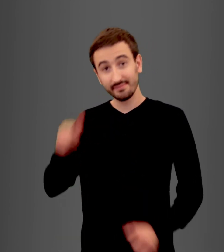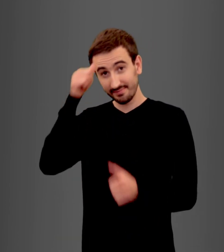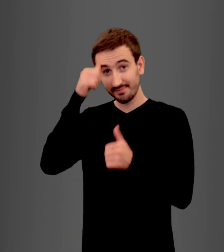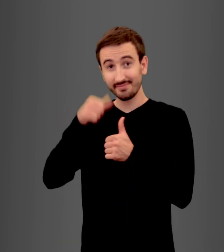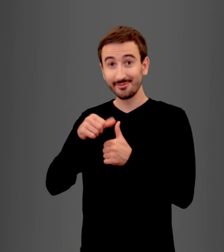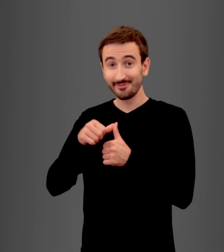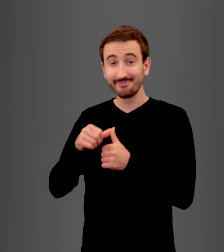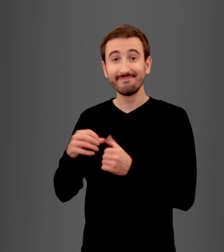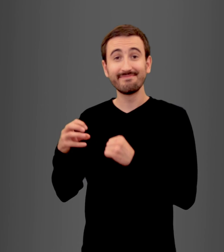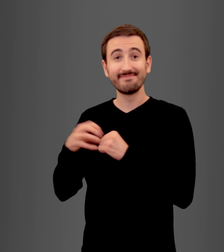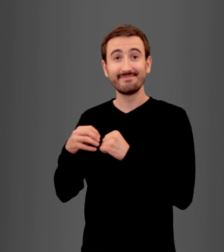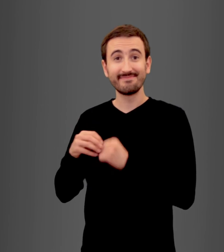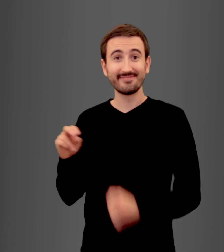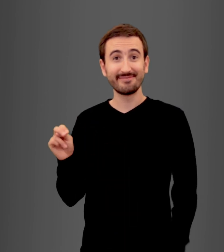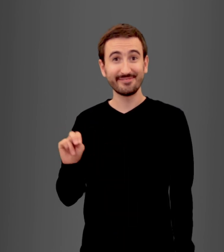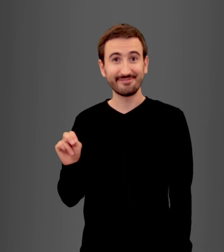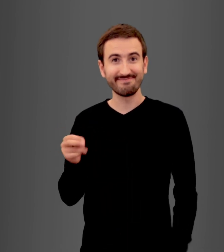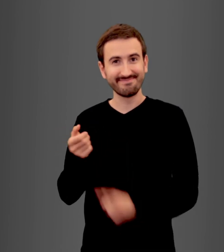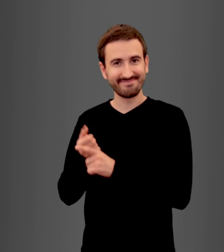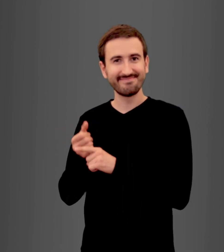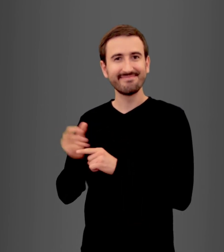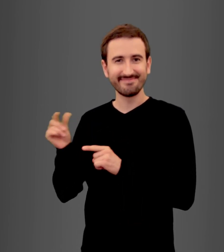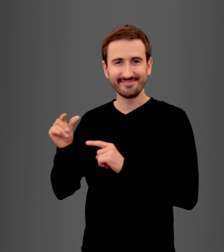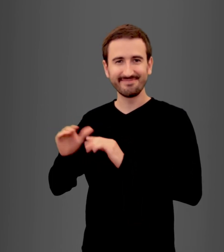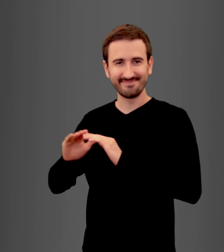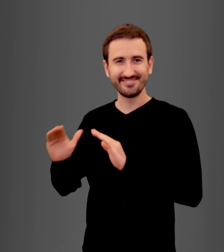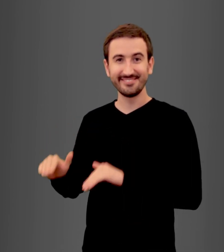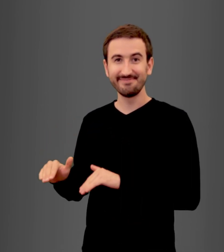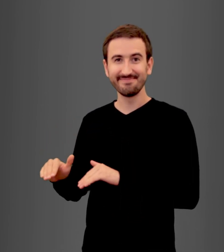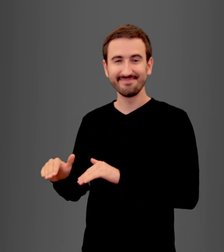Recall that the nitrogen-vacancy center is a quantum system.